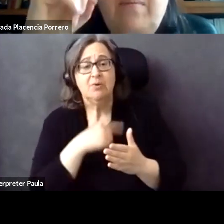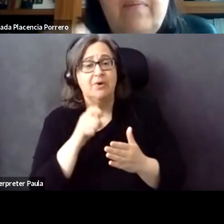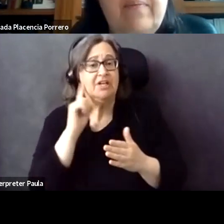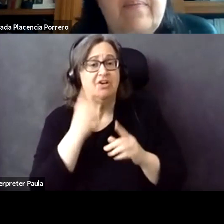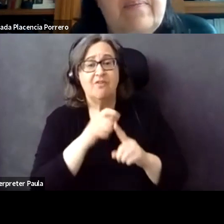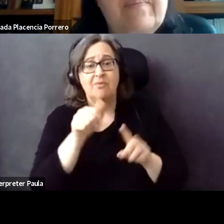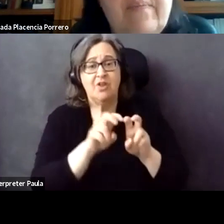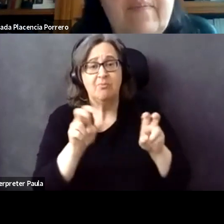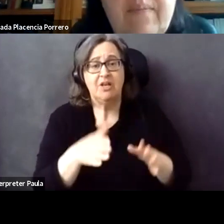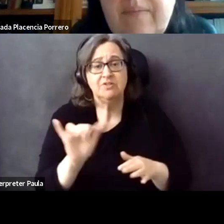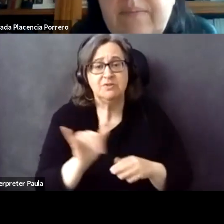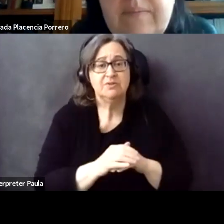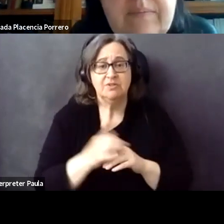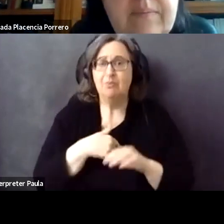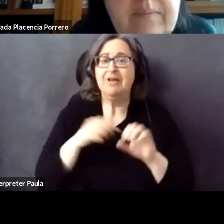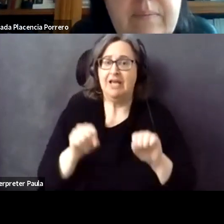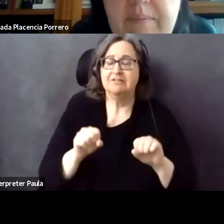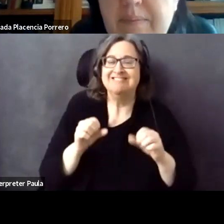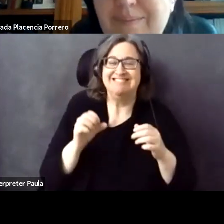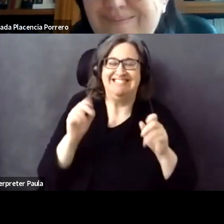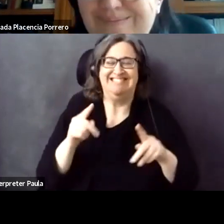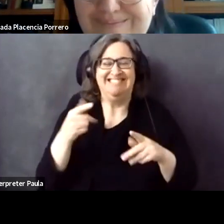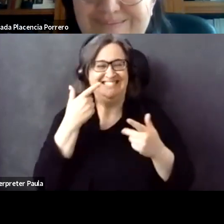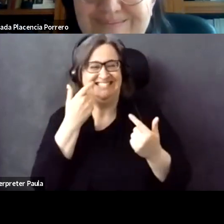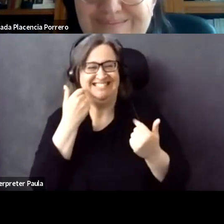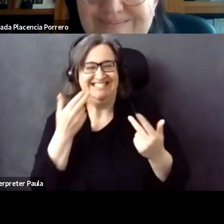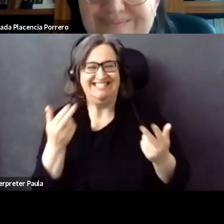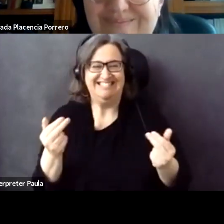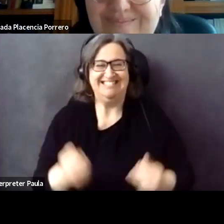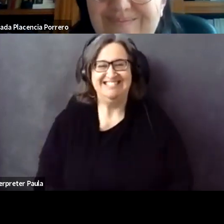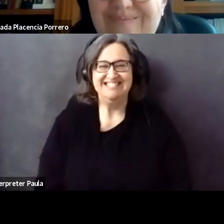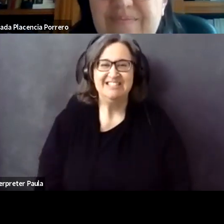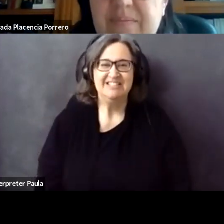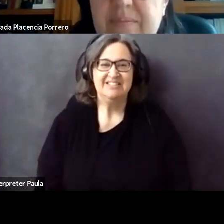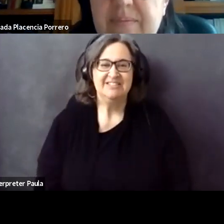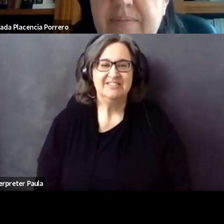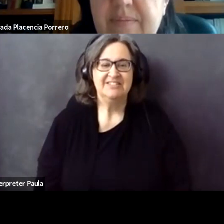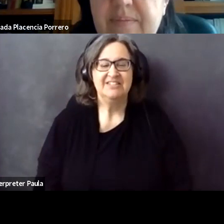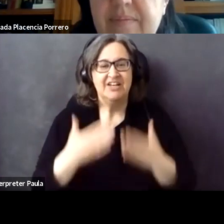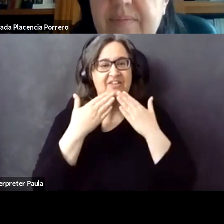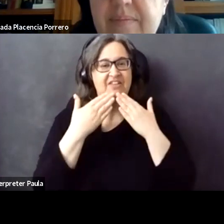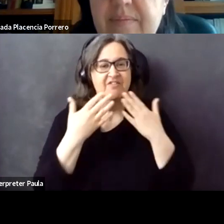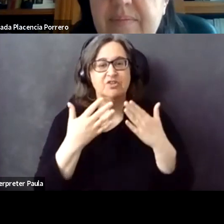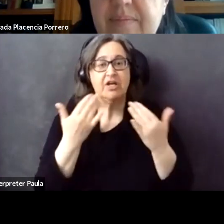accessing -- >> MODERATOR: I'm sorry to interrupt you. We really need to hear from the other panelists as well